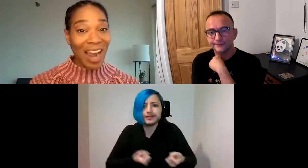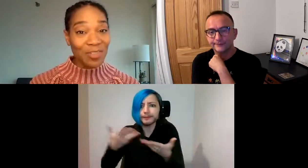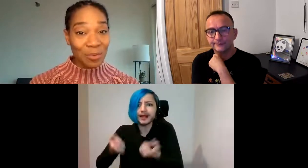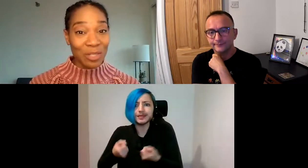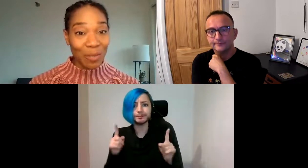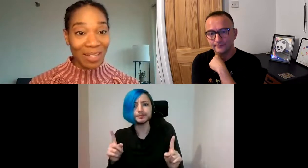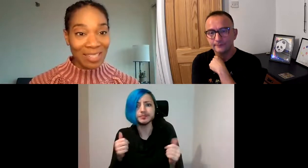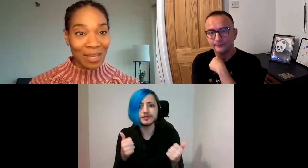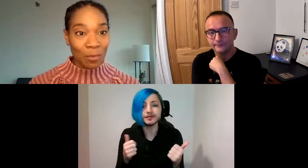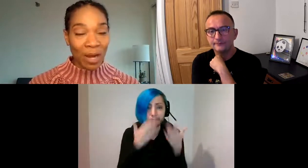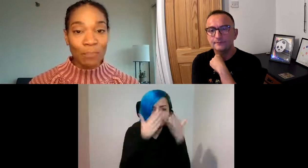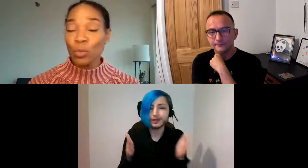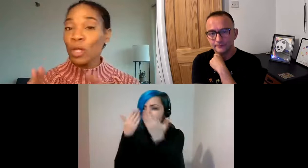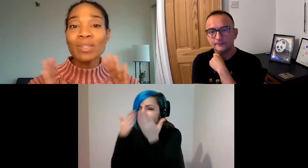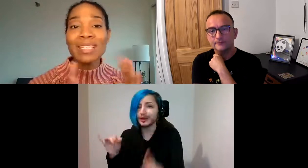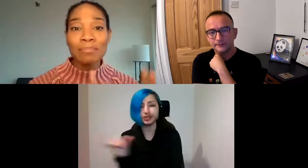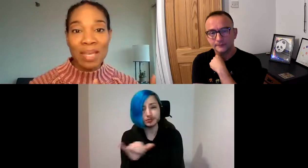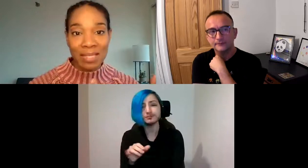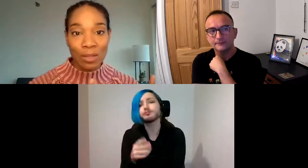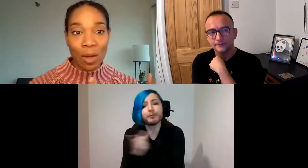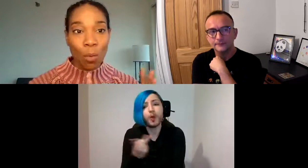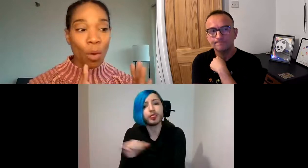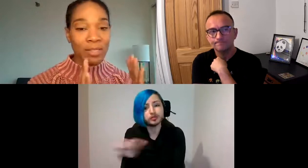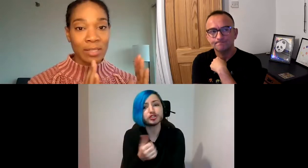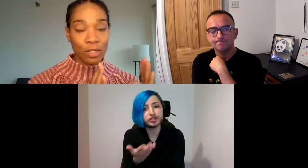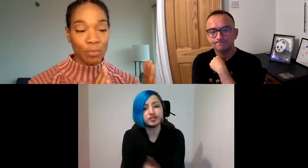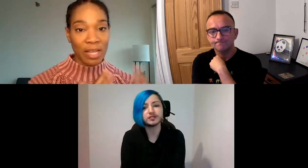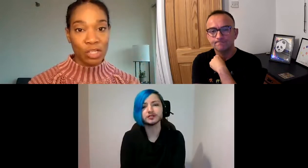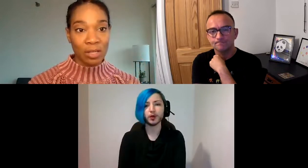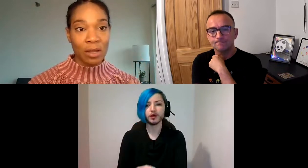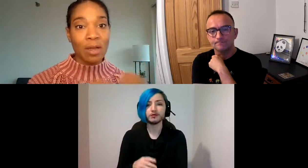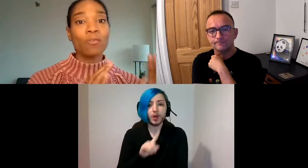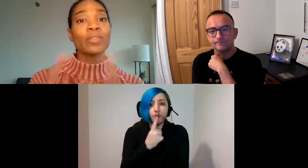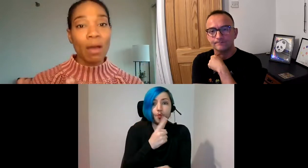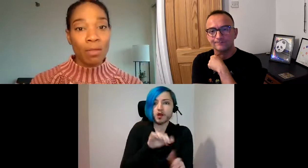we have to be respectful to that, so it's the same as I